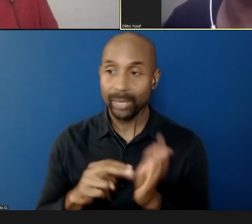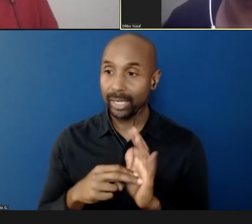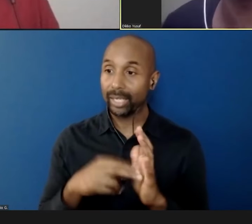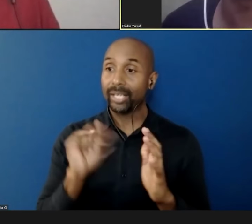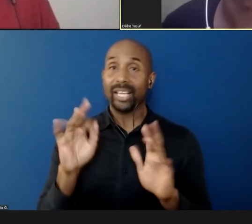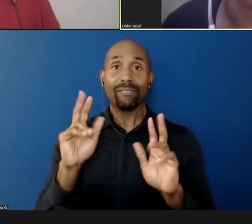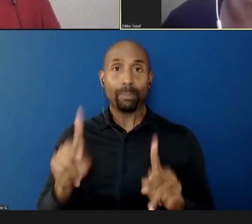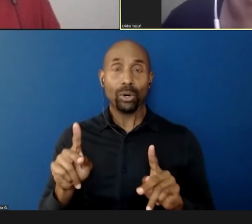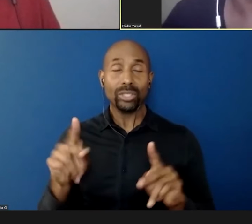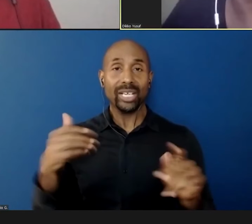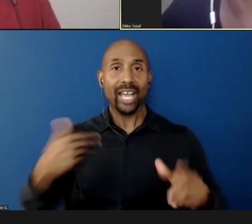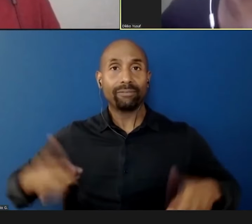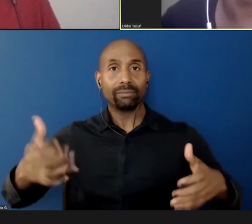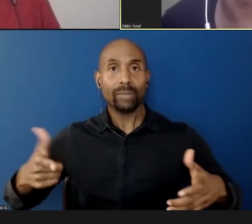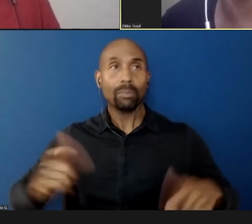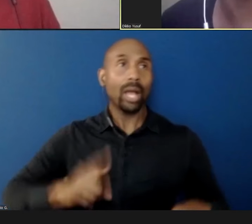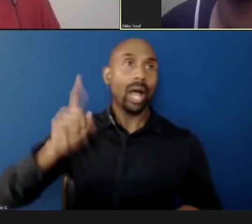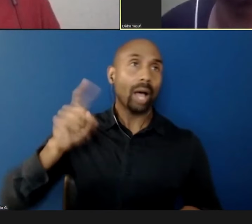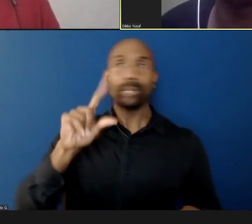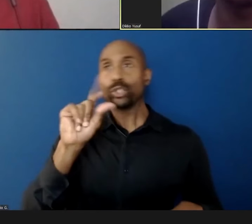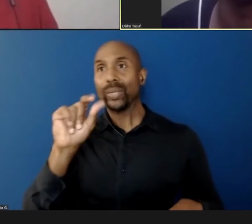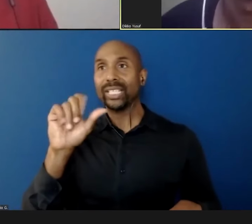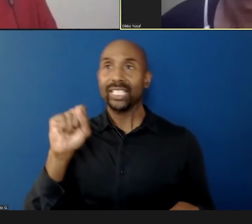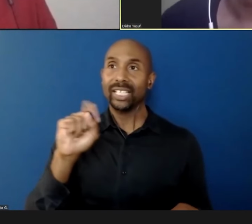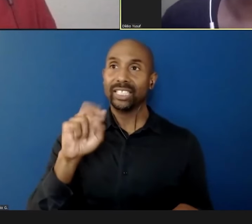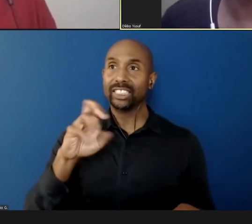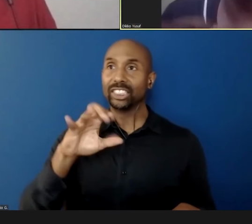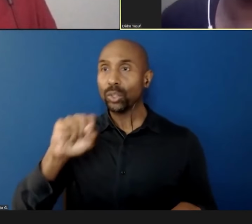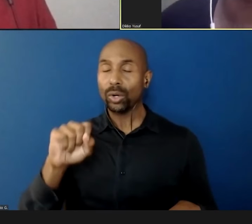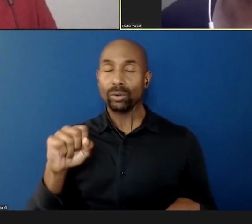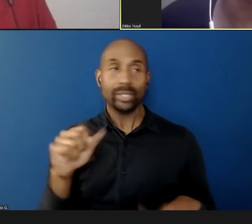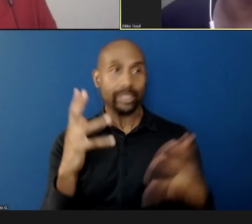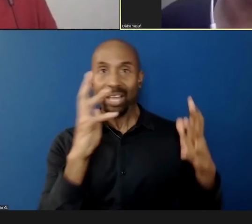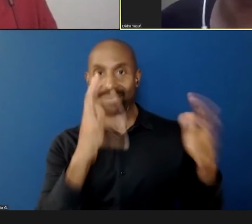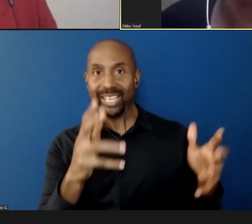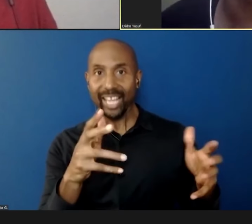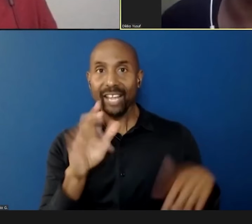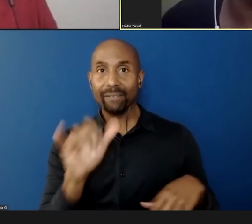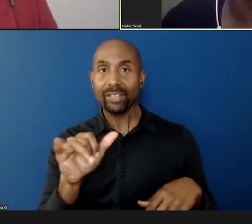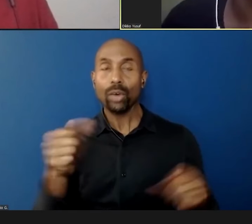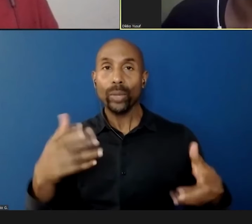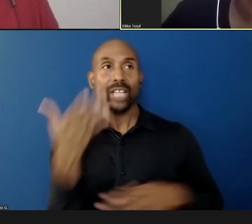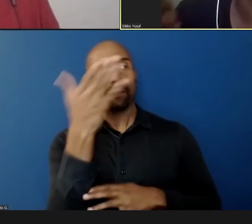to have a wheelchair? We don't know but that he is not our problem. So if we but that's not our problem. So if we start looking at a society to say